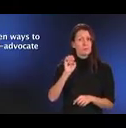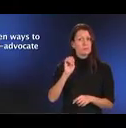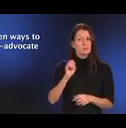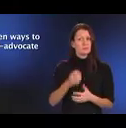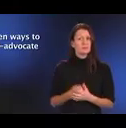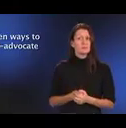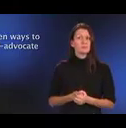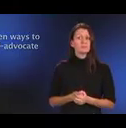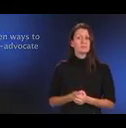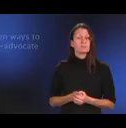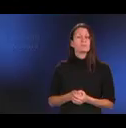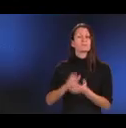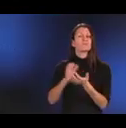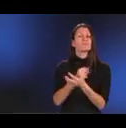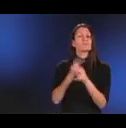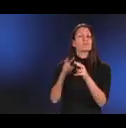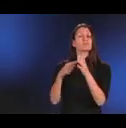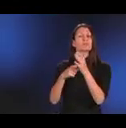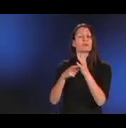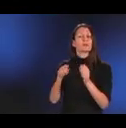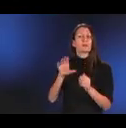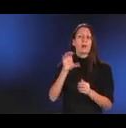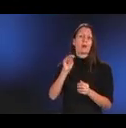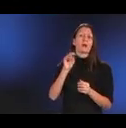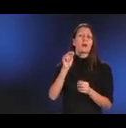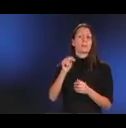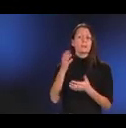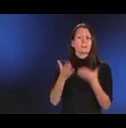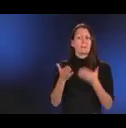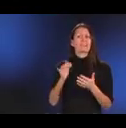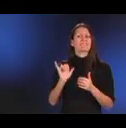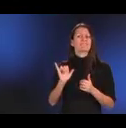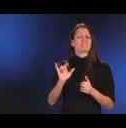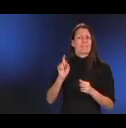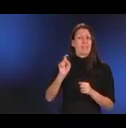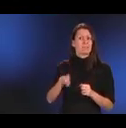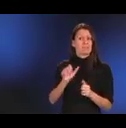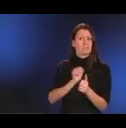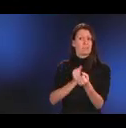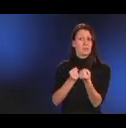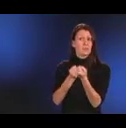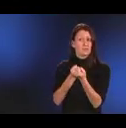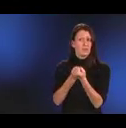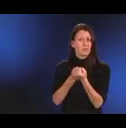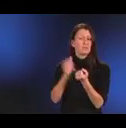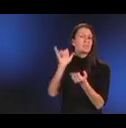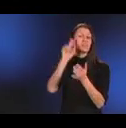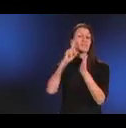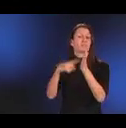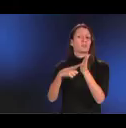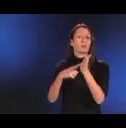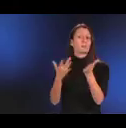Compromise. Let's look at a common situation where a person may need to self-advocate;